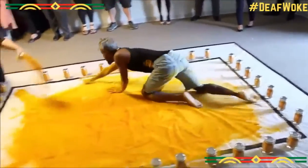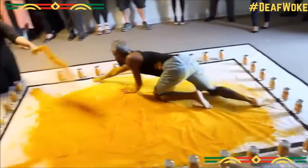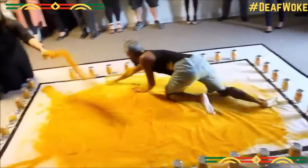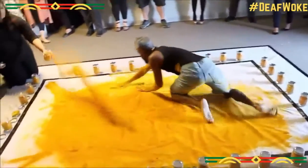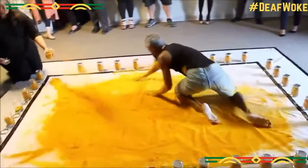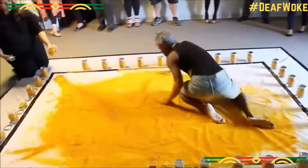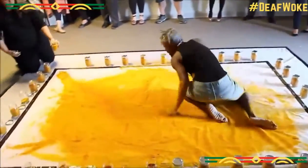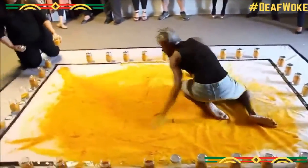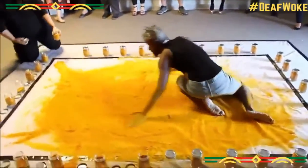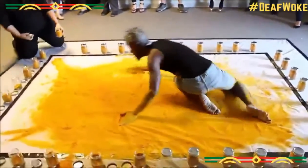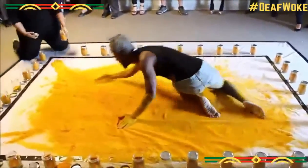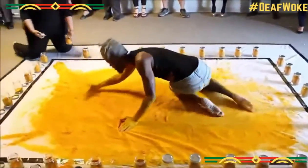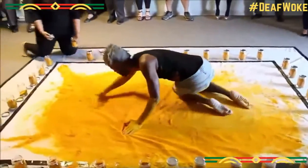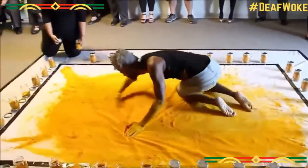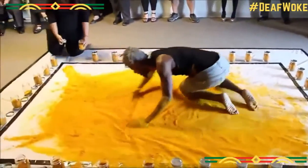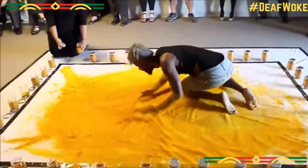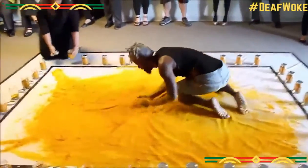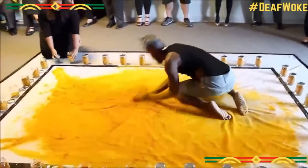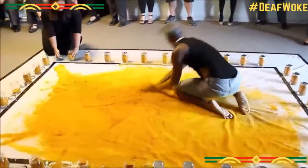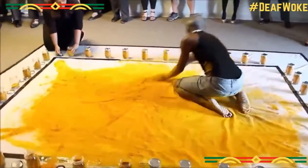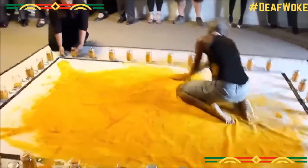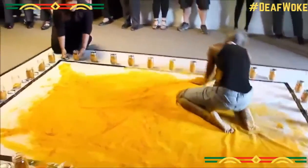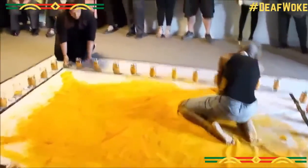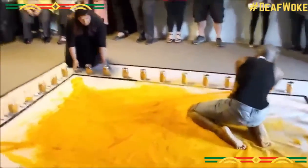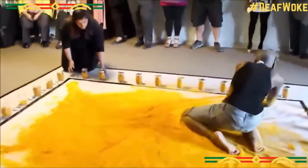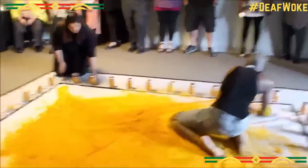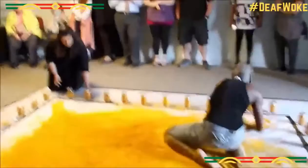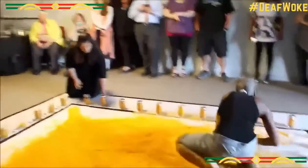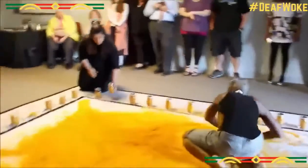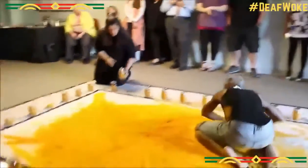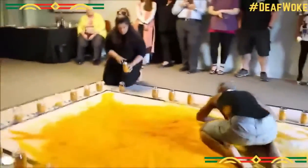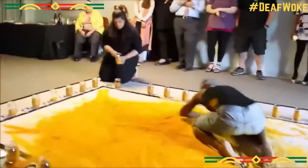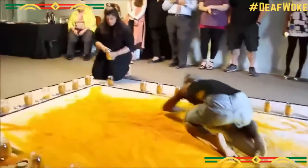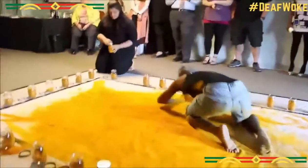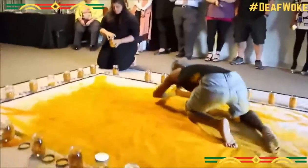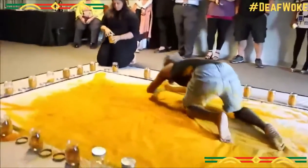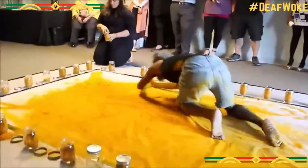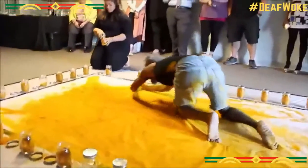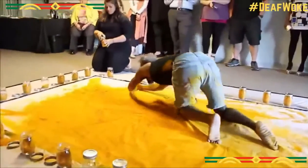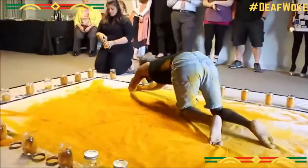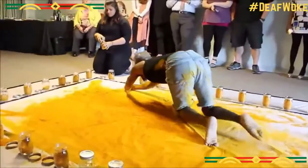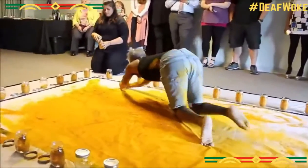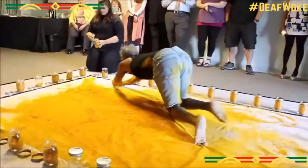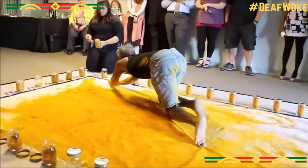You will not find the destination you are searching.